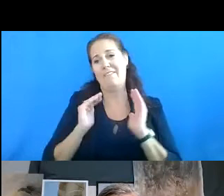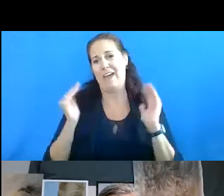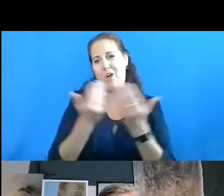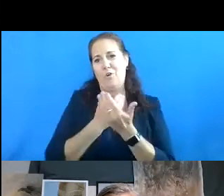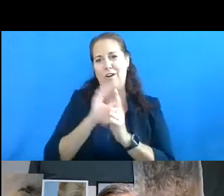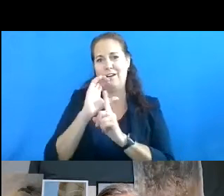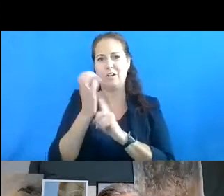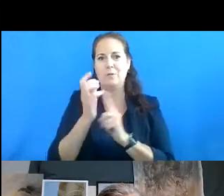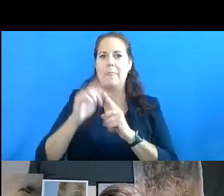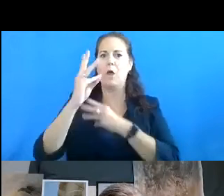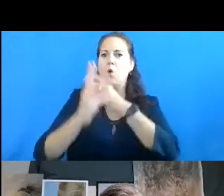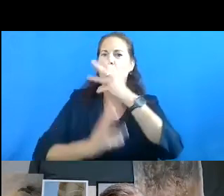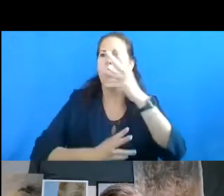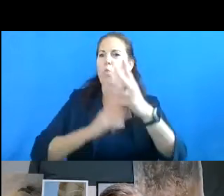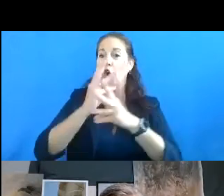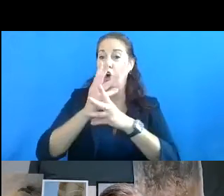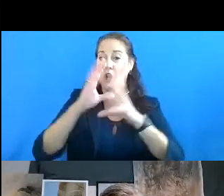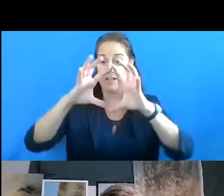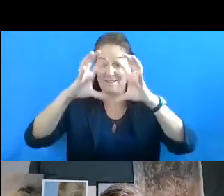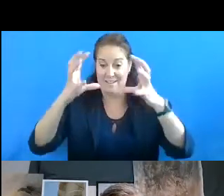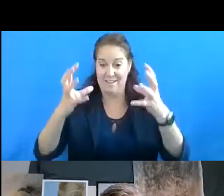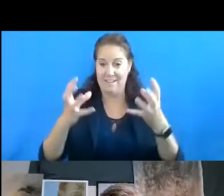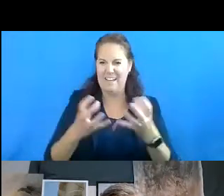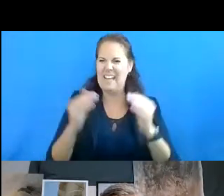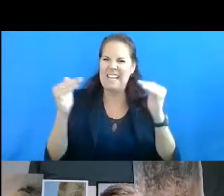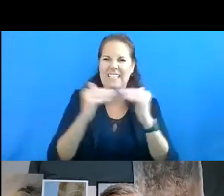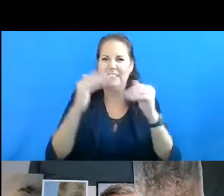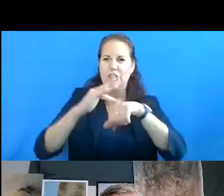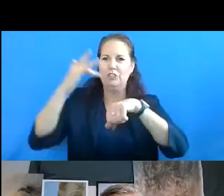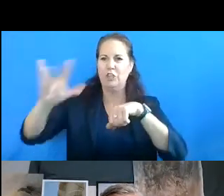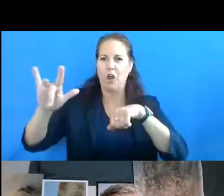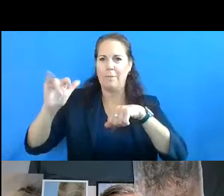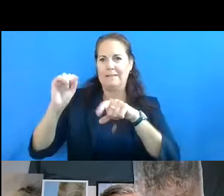The world is as sharp as a knife.